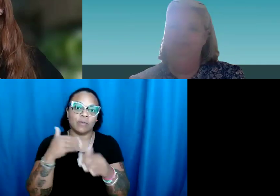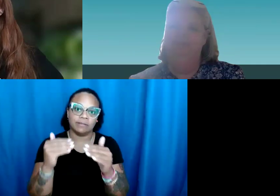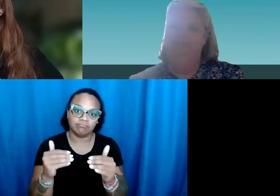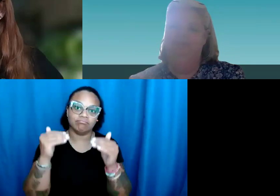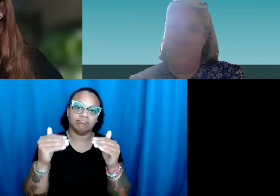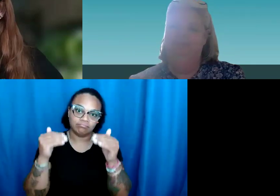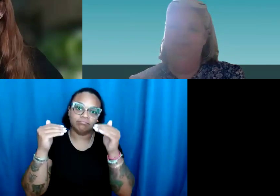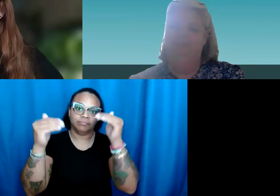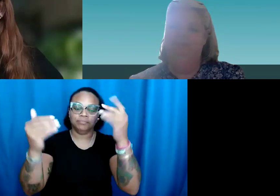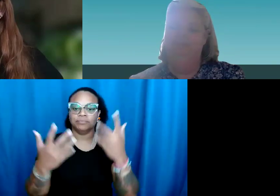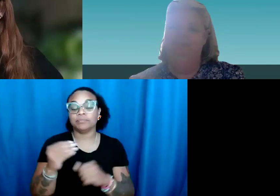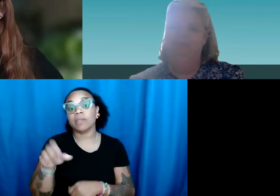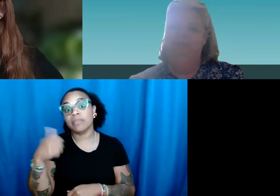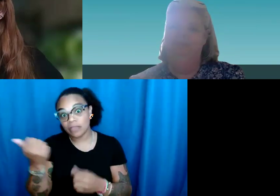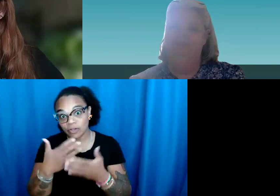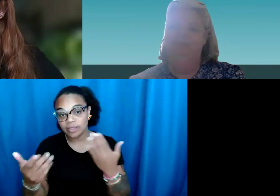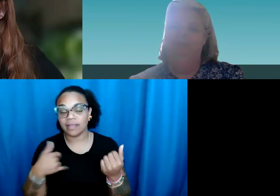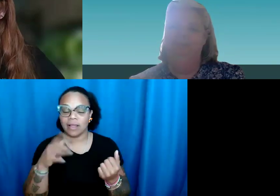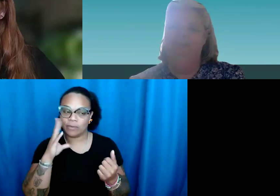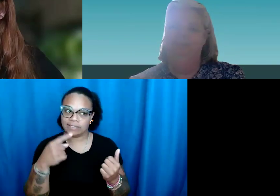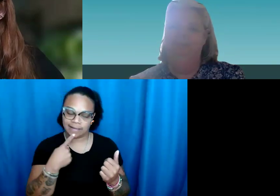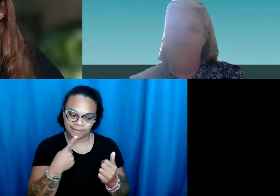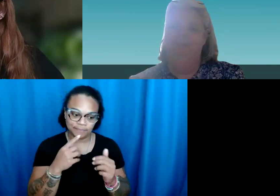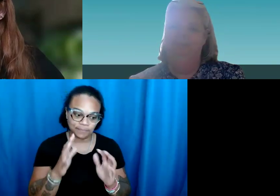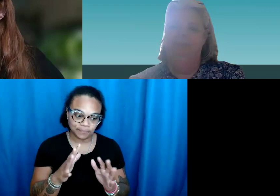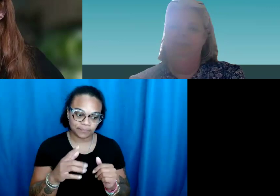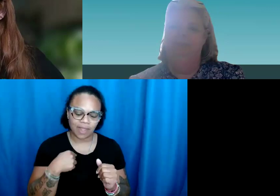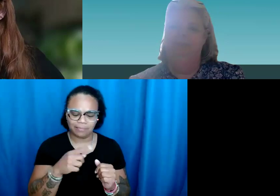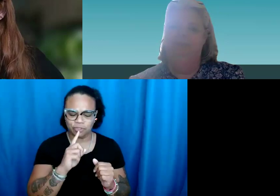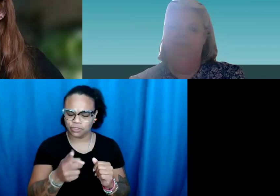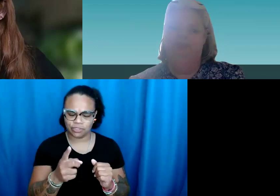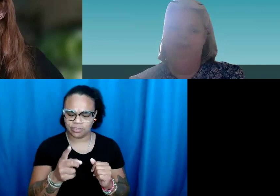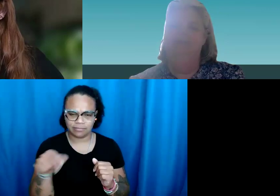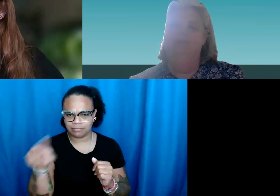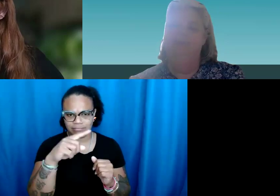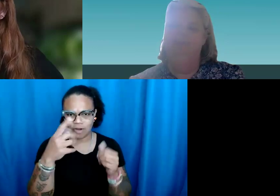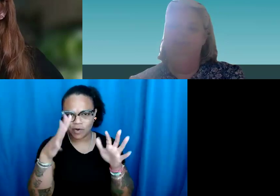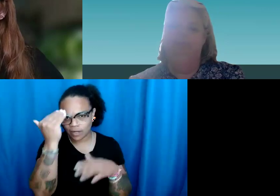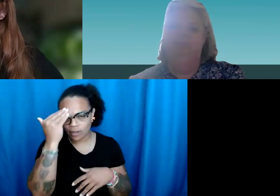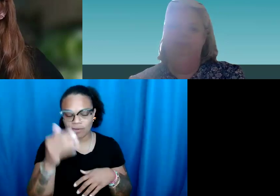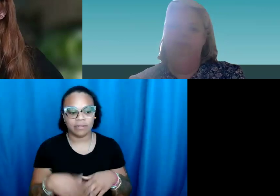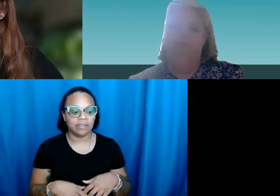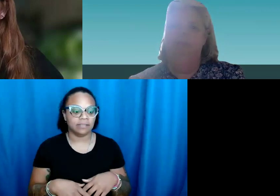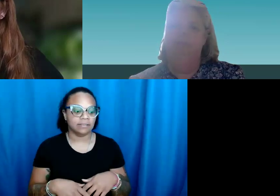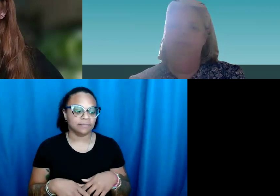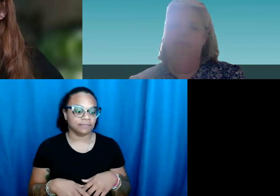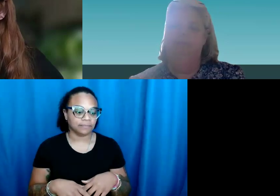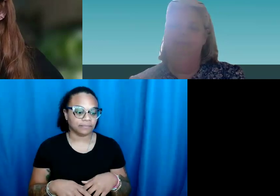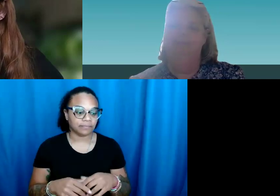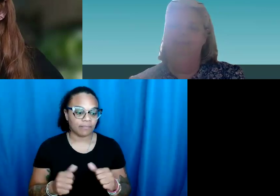And the other thing that I will say which I'm sure everyone knows is that, you know,